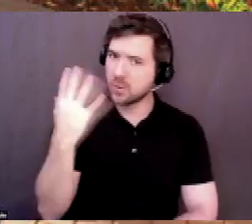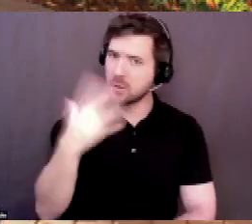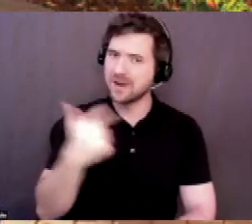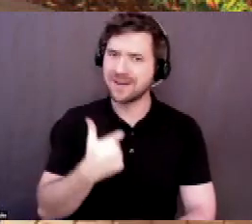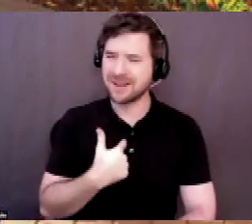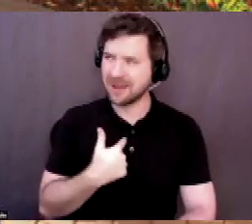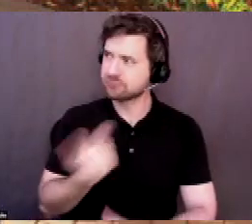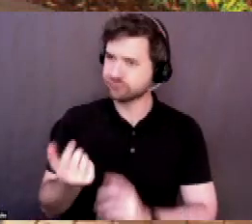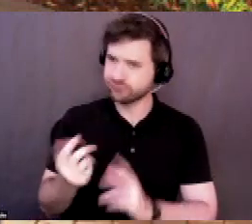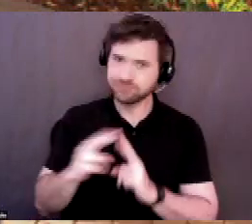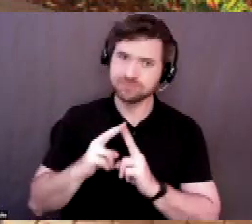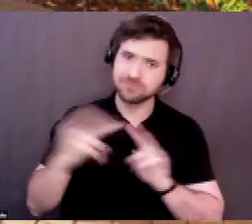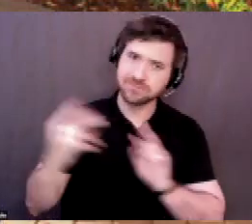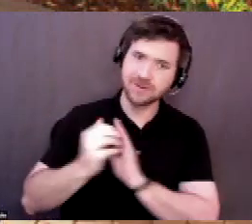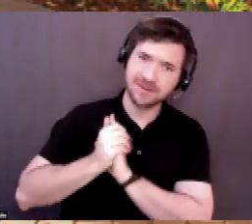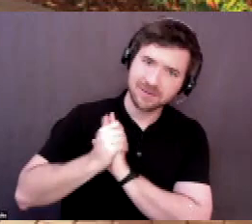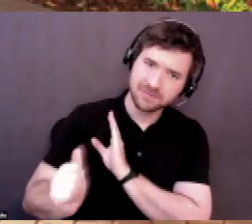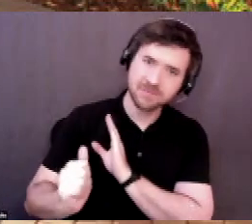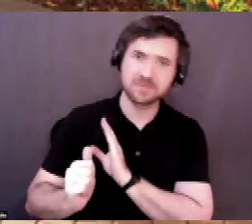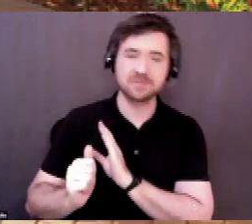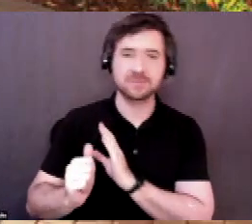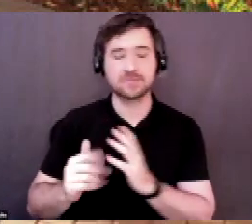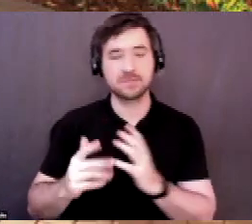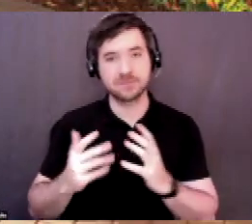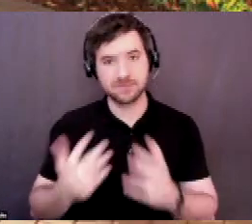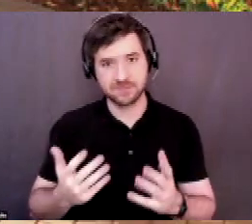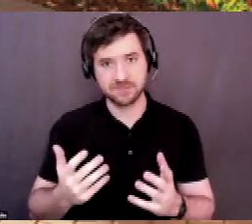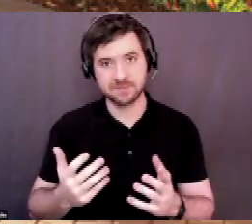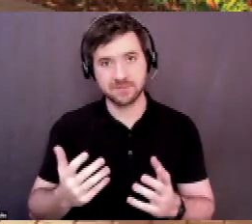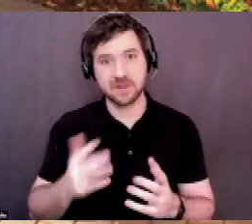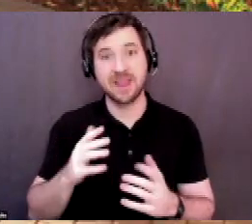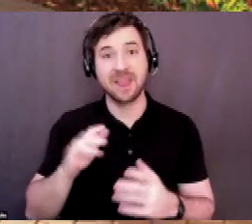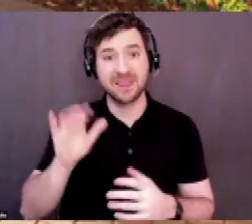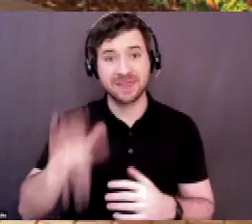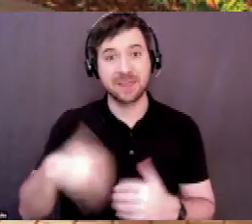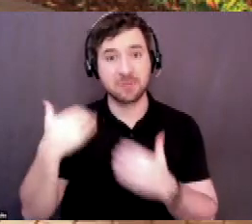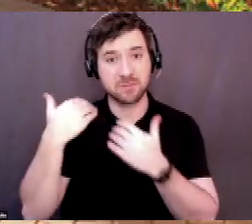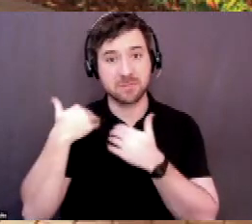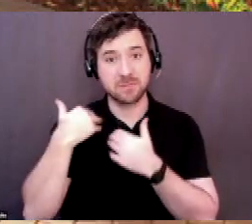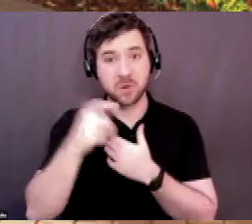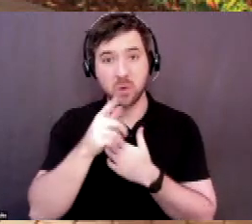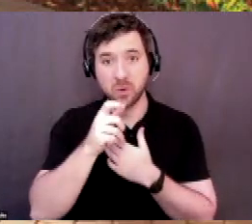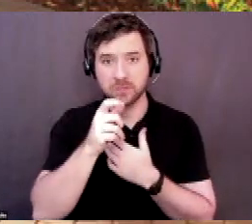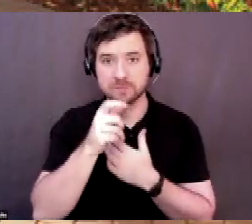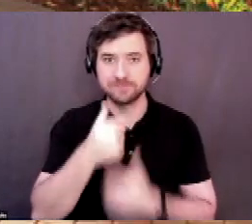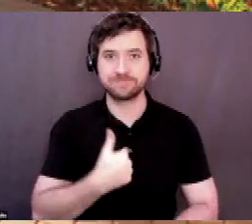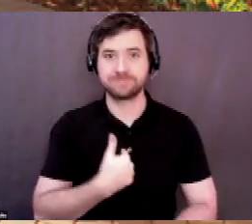All that responsibility fell on me. And I'm certain as I'm explaining this,